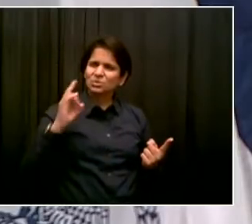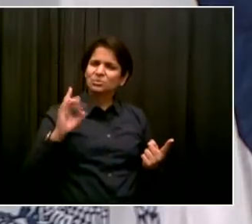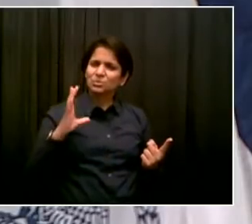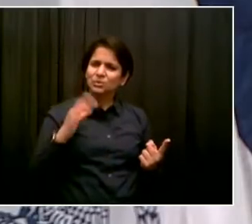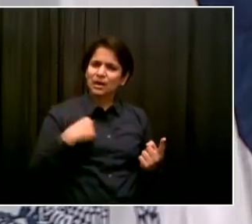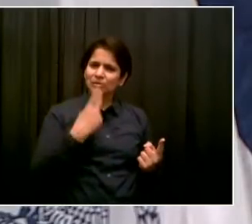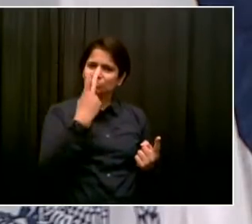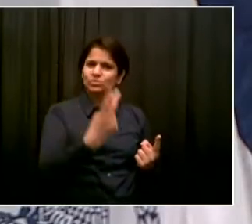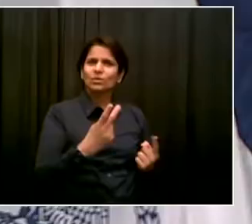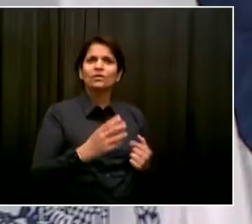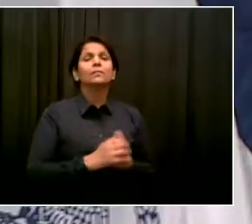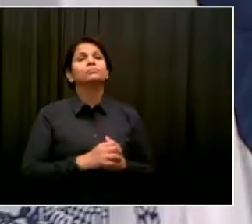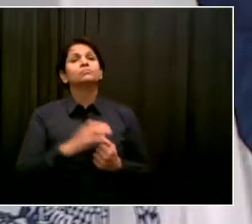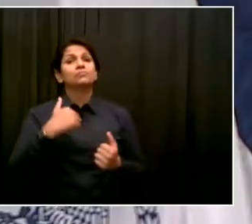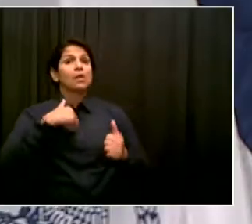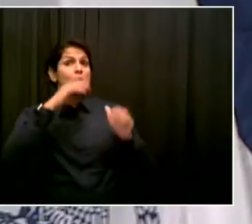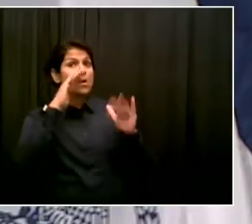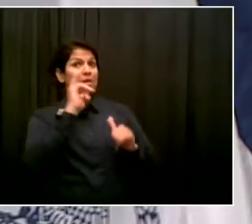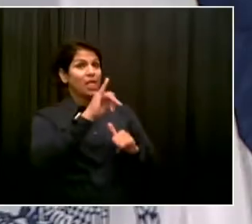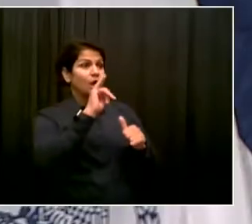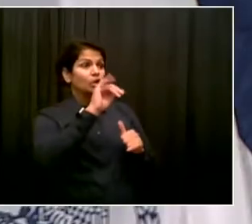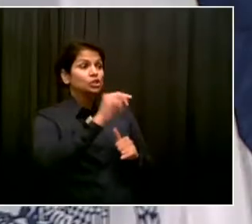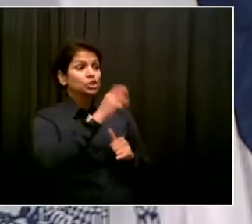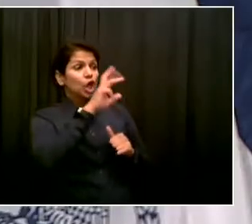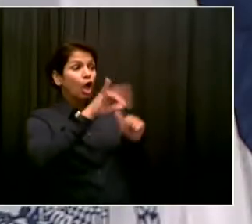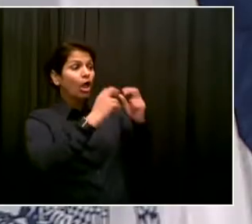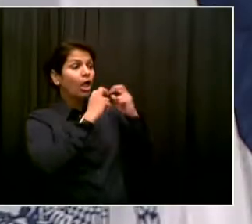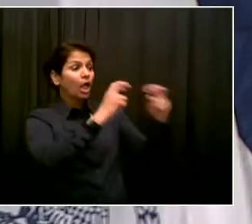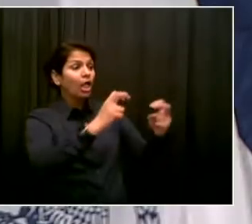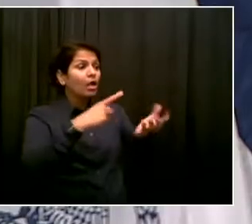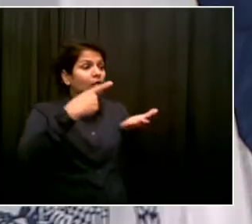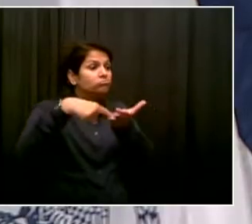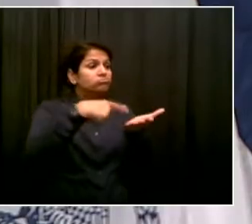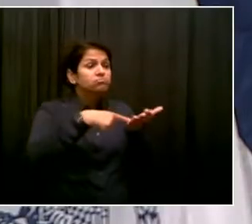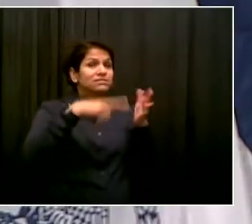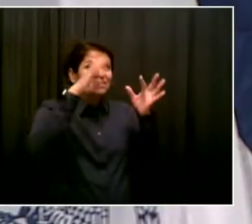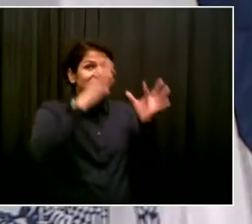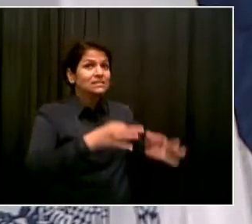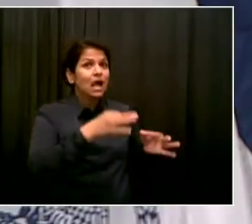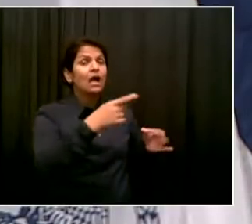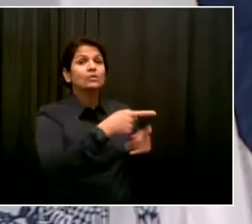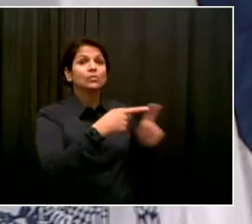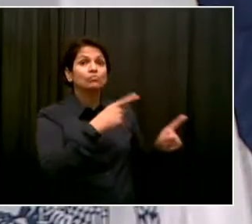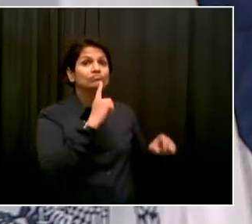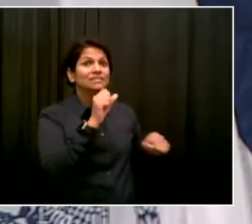PAINFULLY. AND I JUST WANT TO SEE JUSTICE SEVERD. IT'S UP TO THAT JURY TO DECIDE